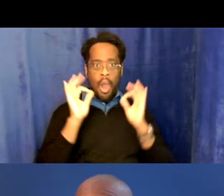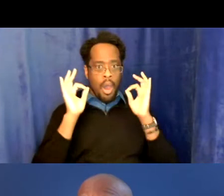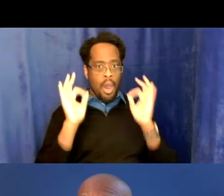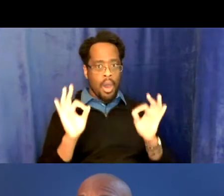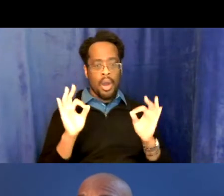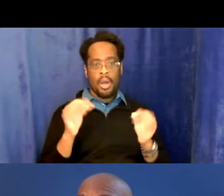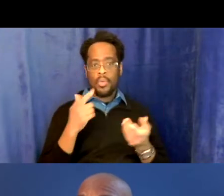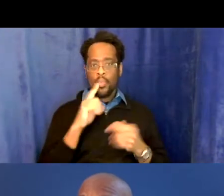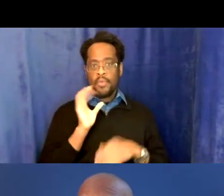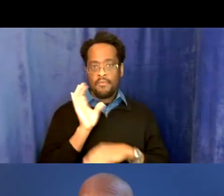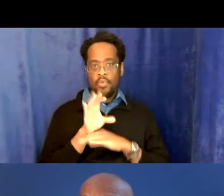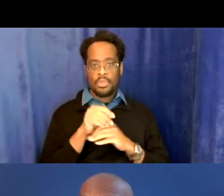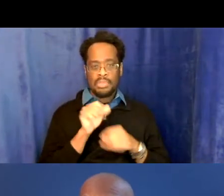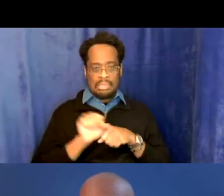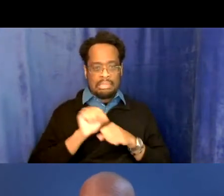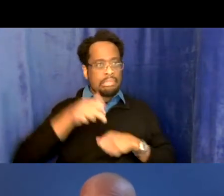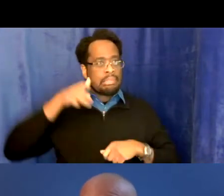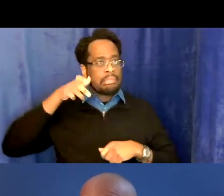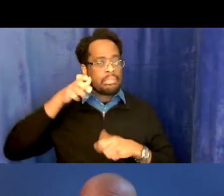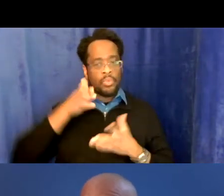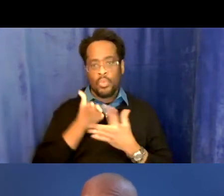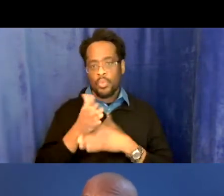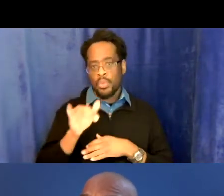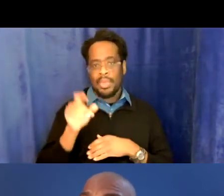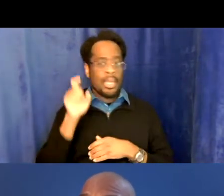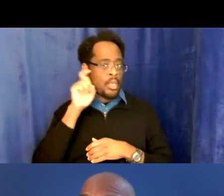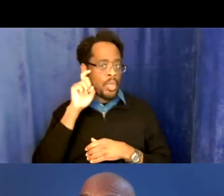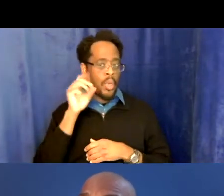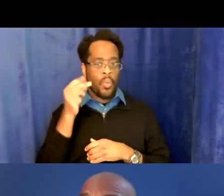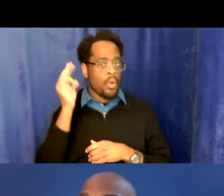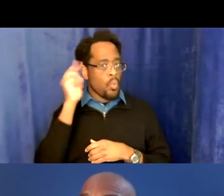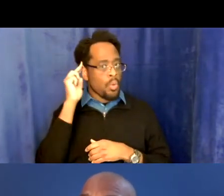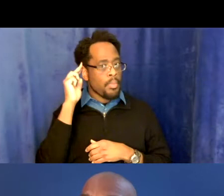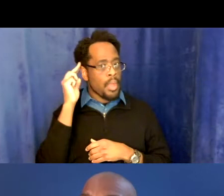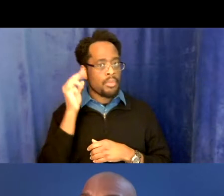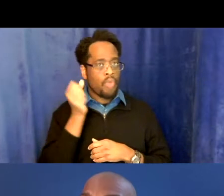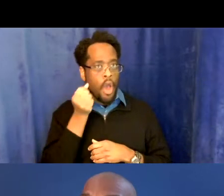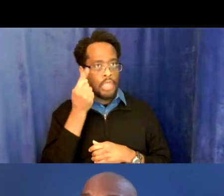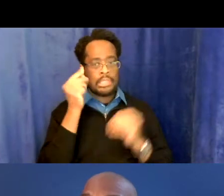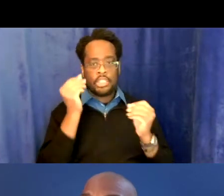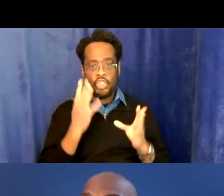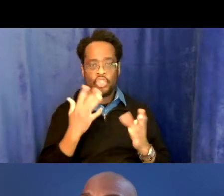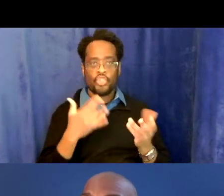but the school was a school that really forced them to wear hearing aids or influenced